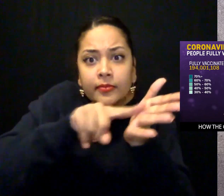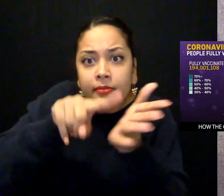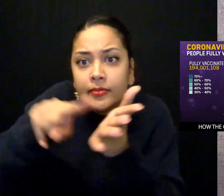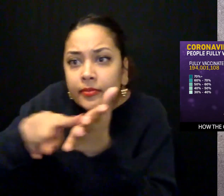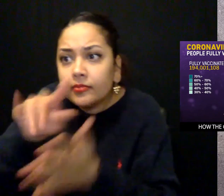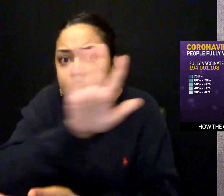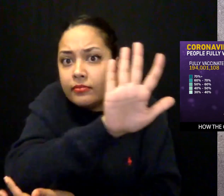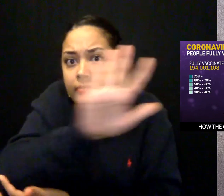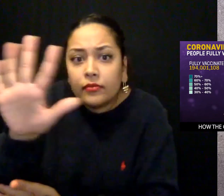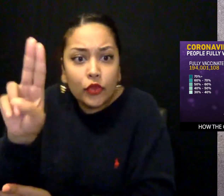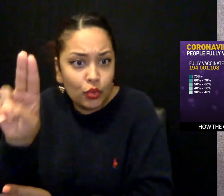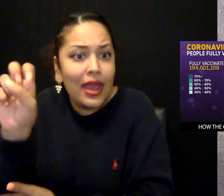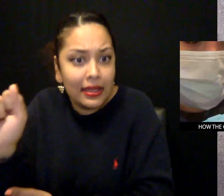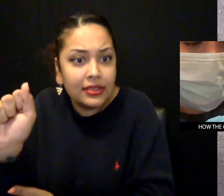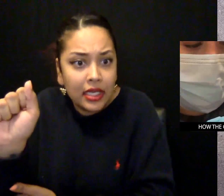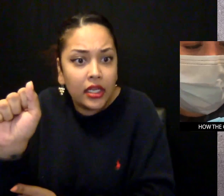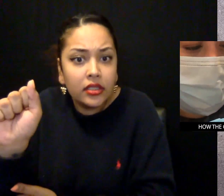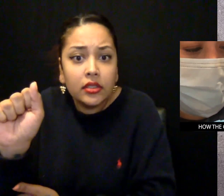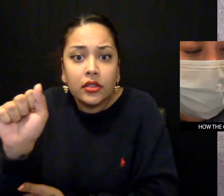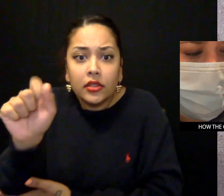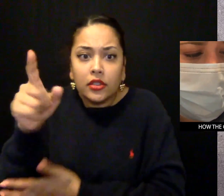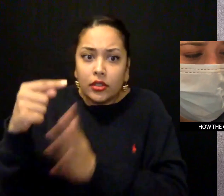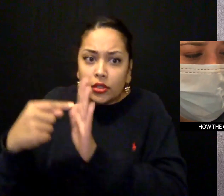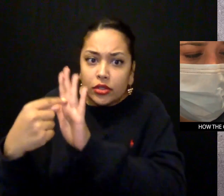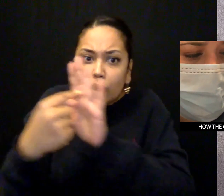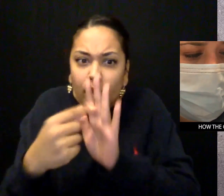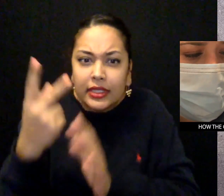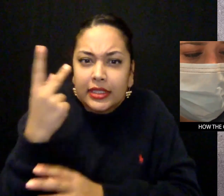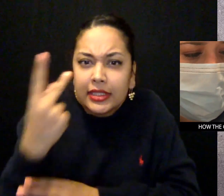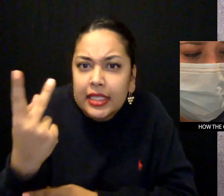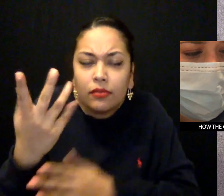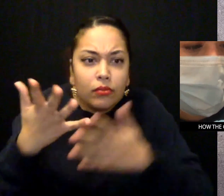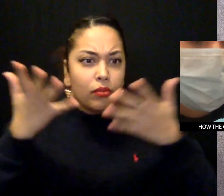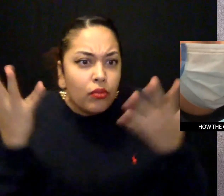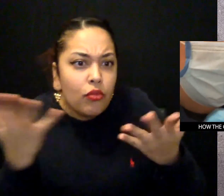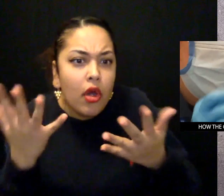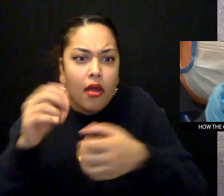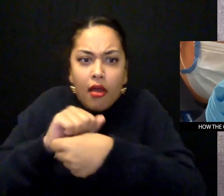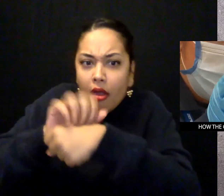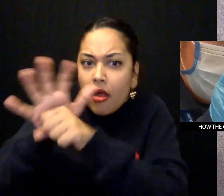and now federal health officials are tracking the coronavirus to see